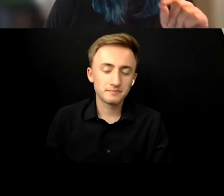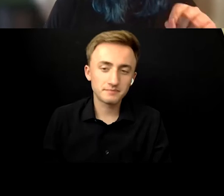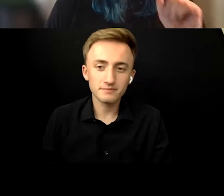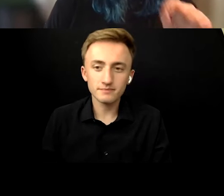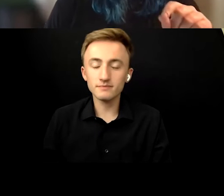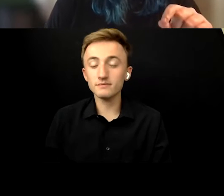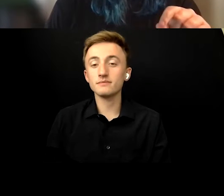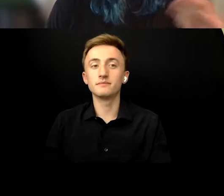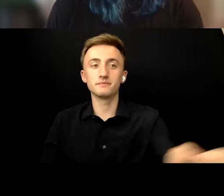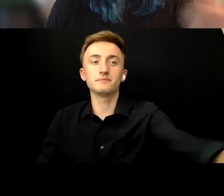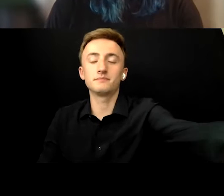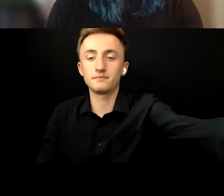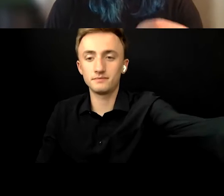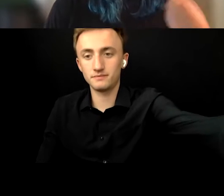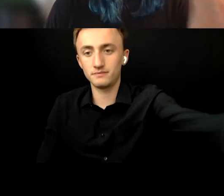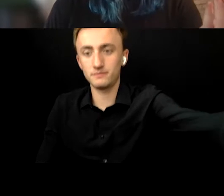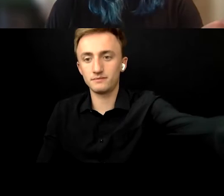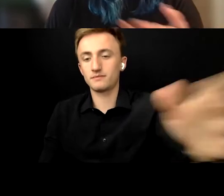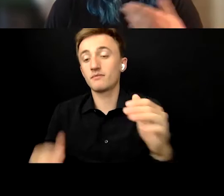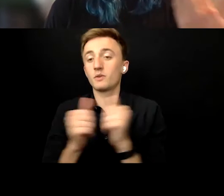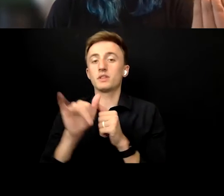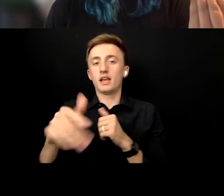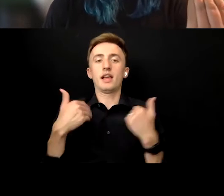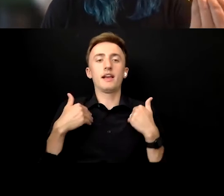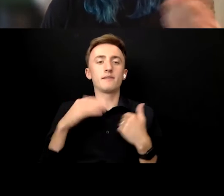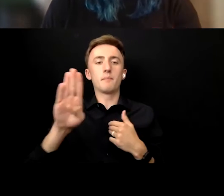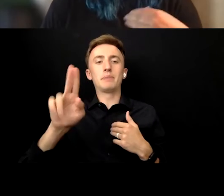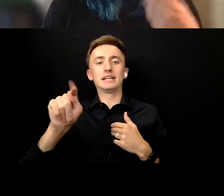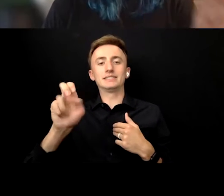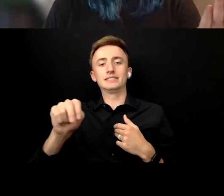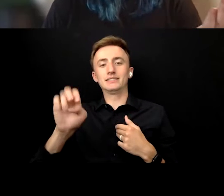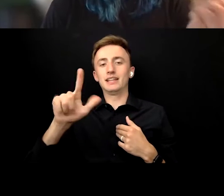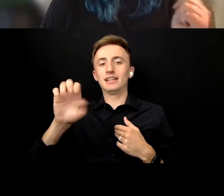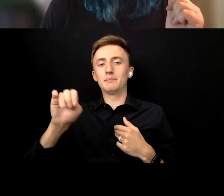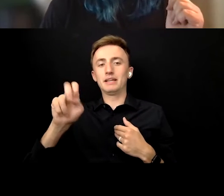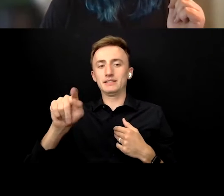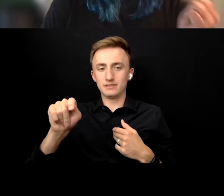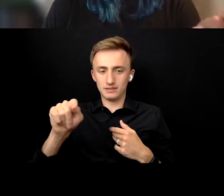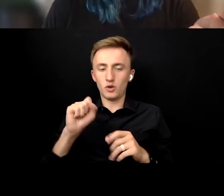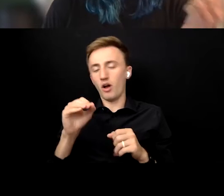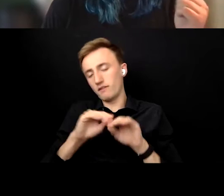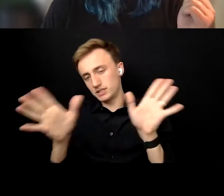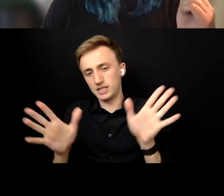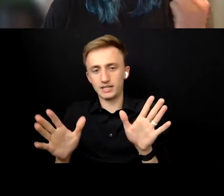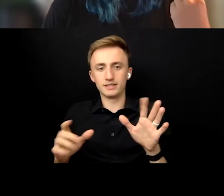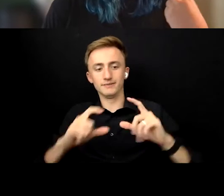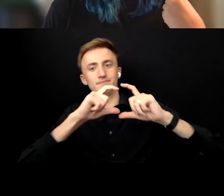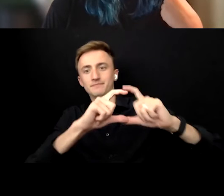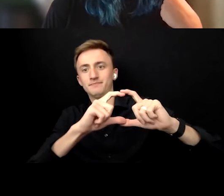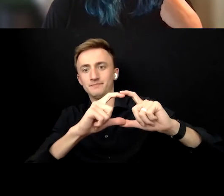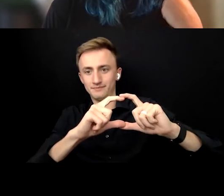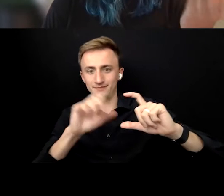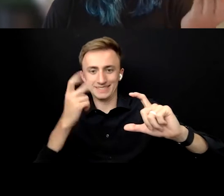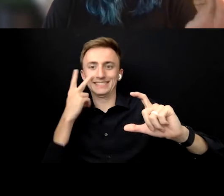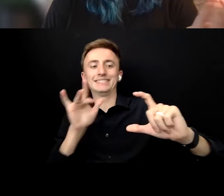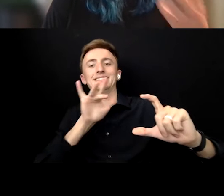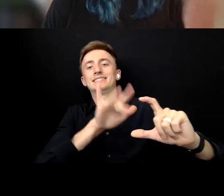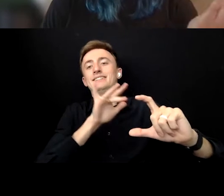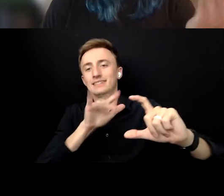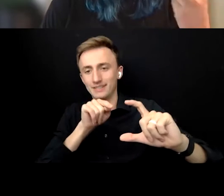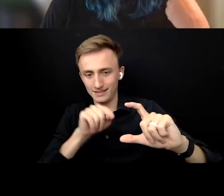that is a button element that has export, the content of that button. Which may be the case